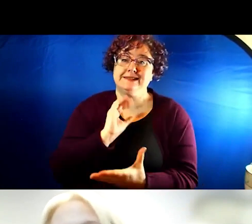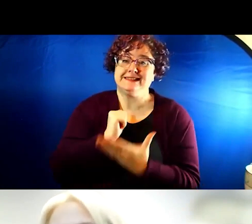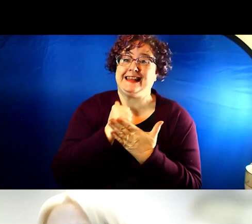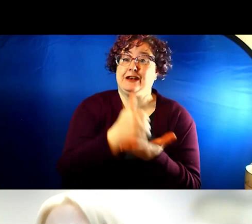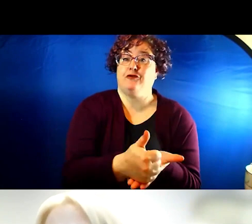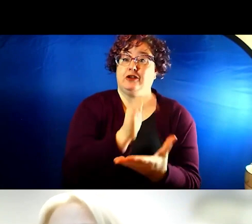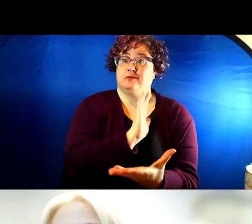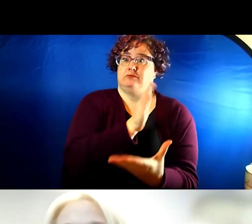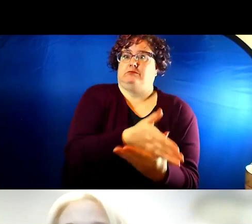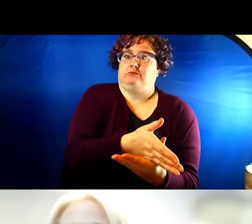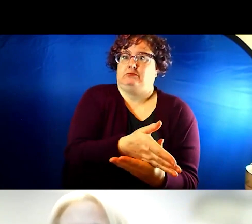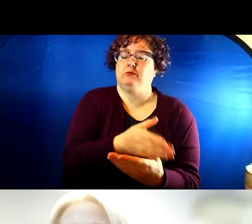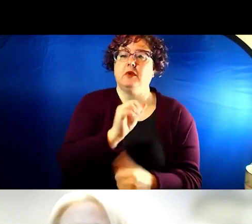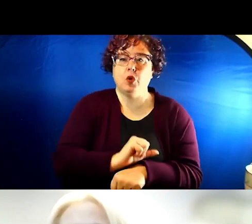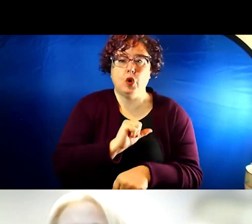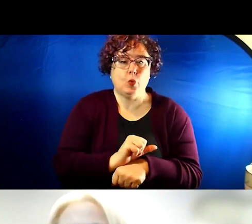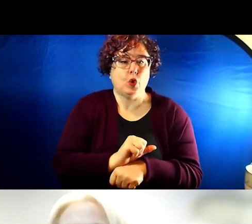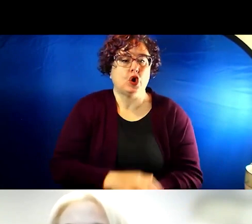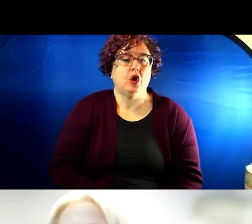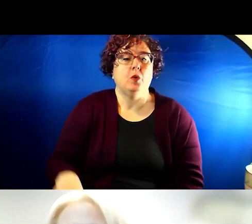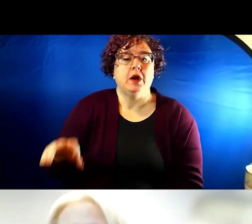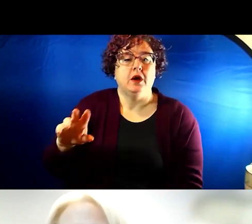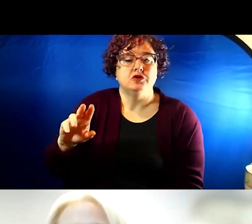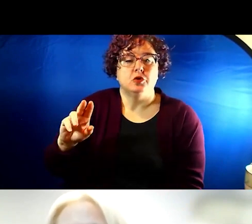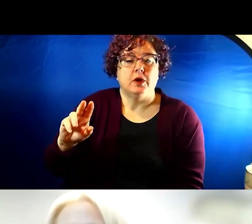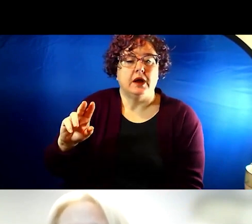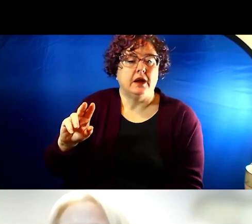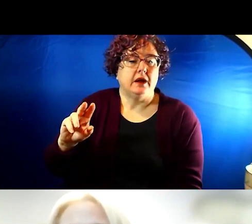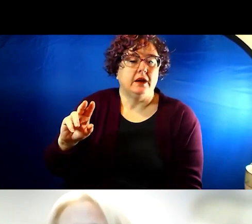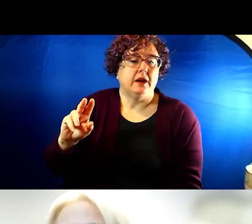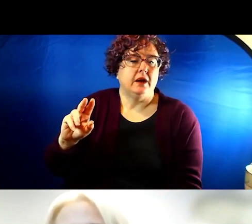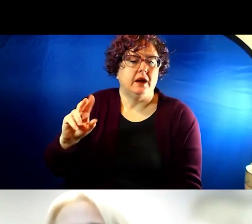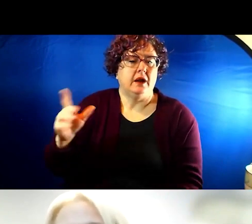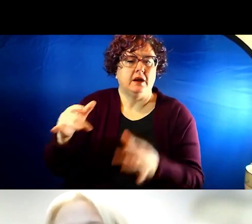WE HAVE NASMHPD CREATING A CRISIS INTERVENTION TRAINING